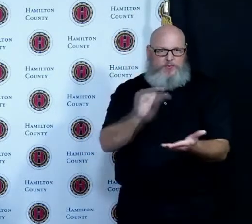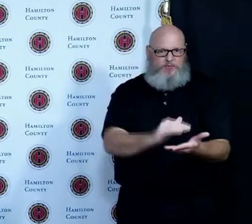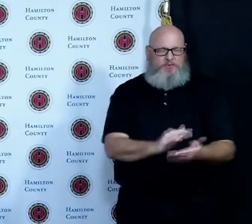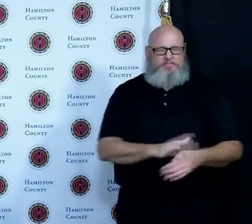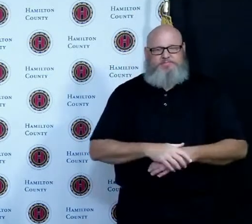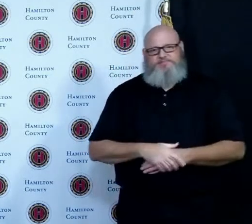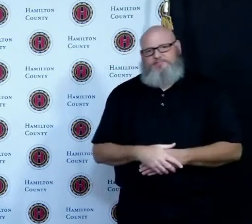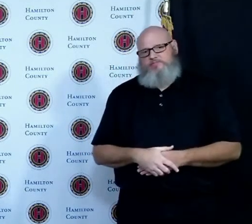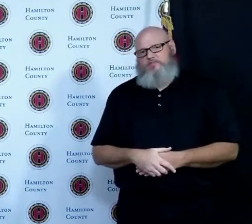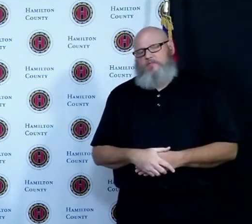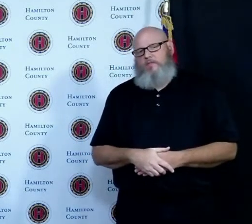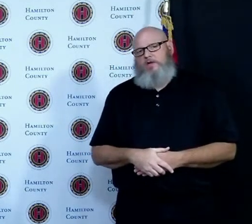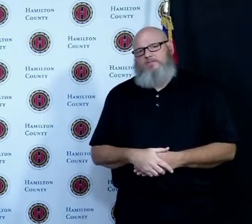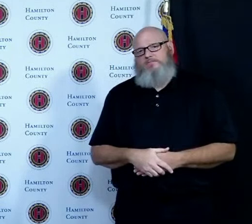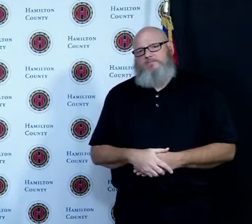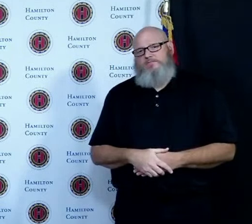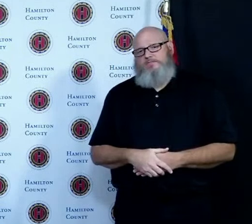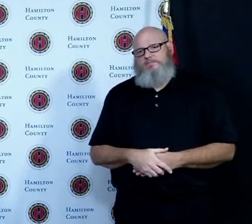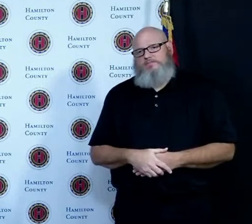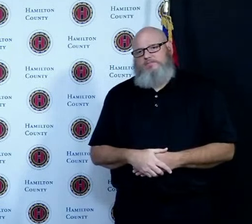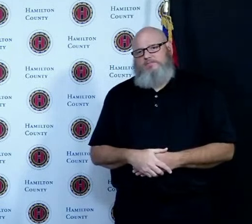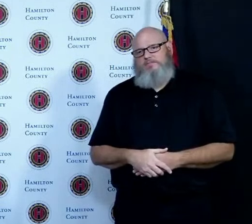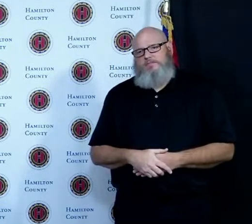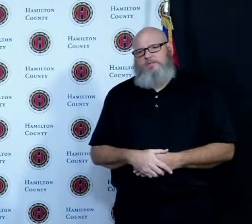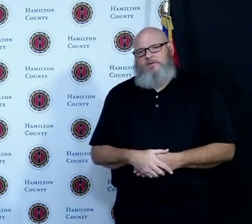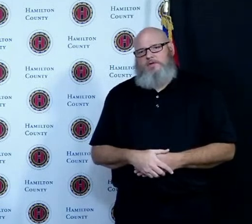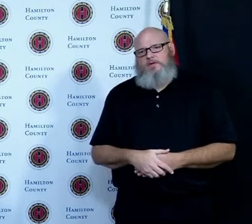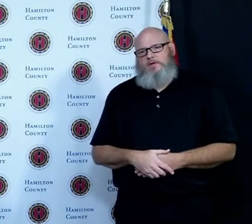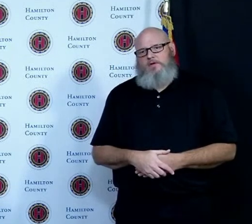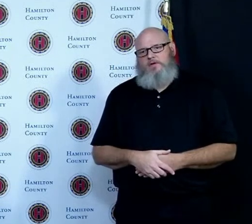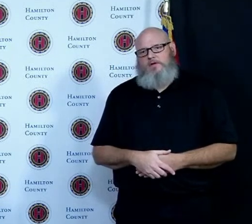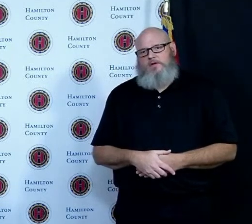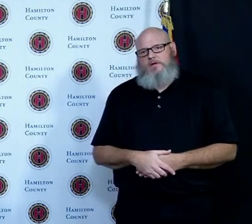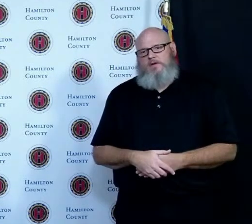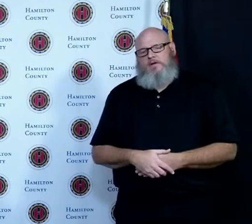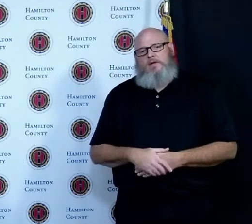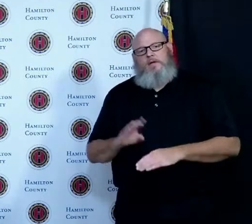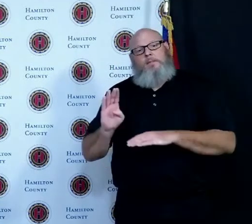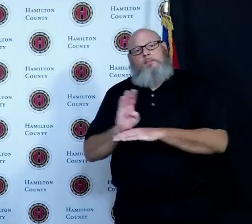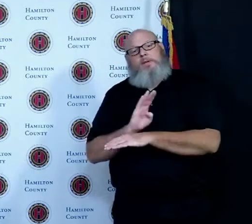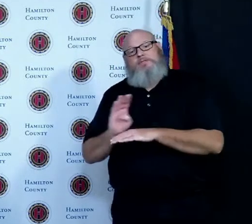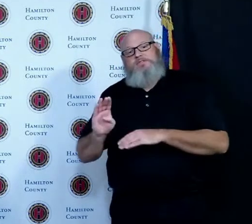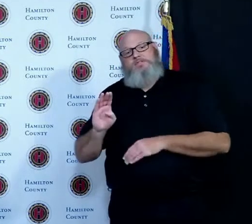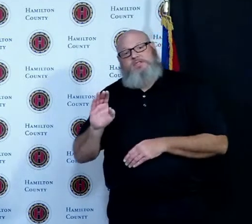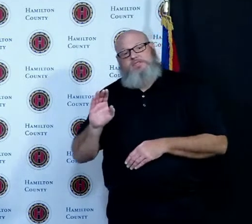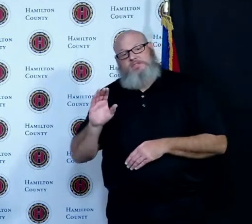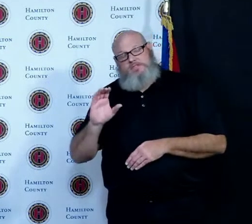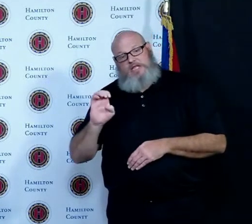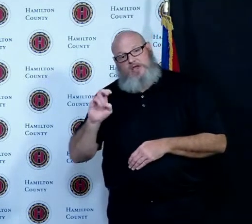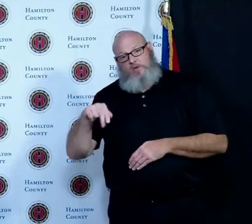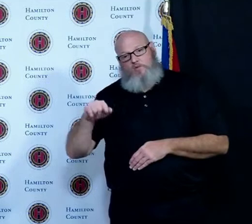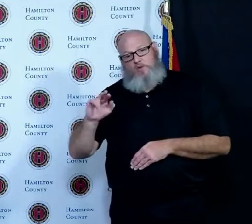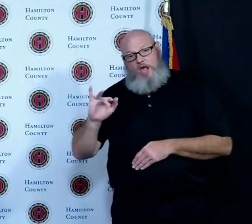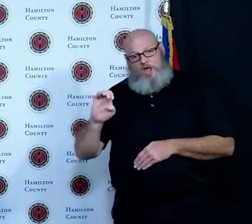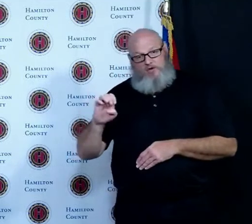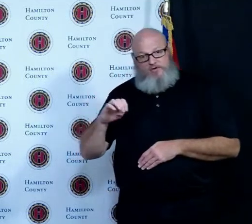okay Anne Saker with the Enquirer has questions thank you very much good morning first a